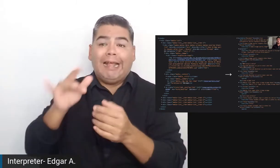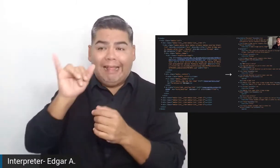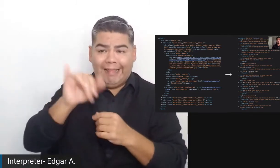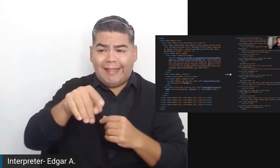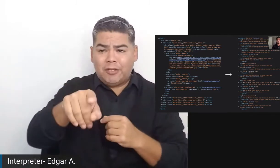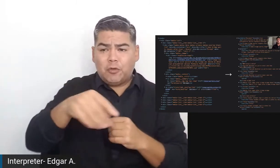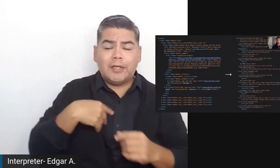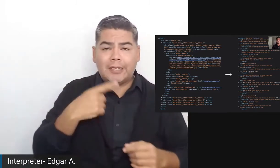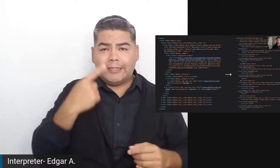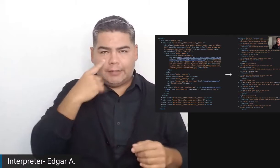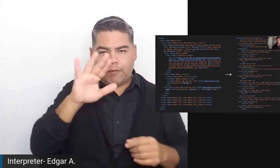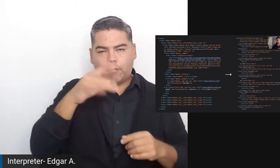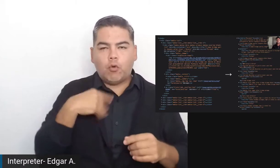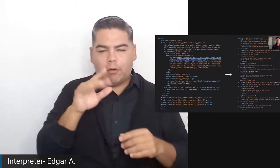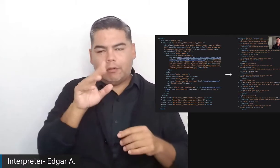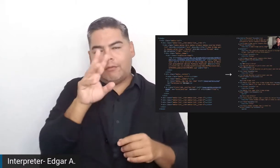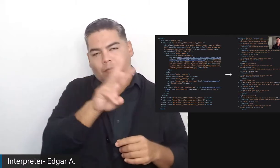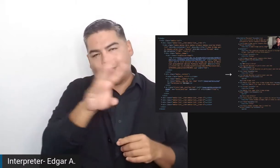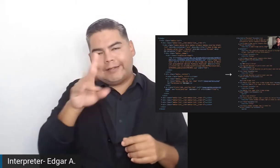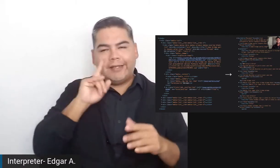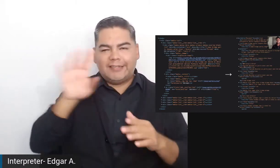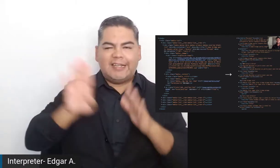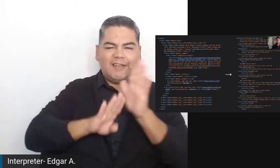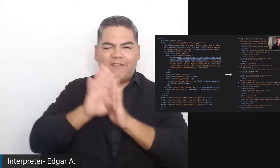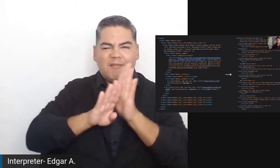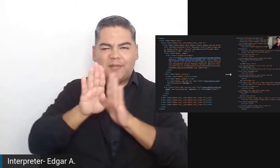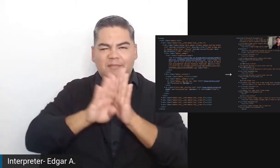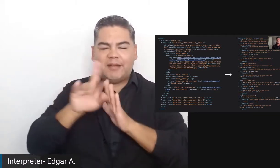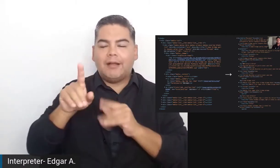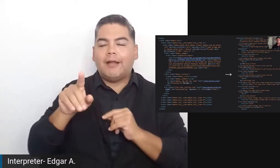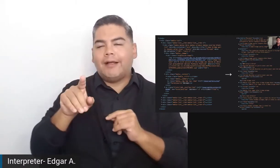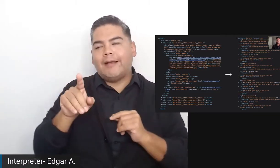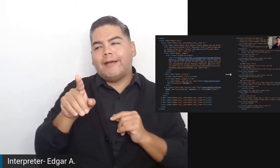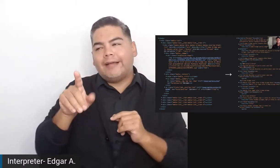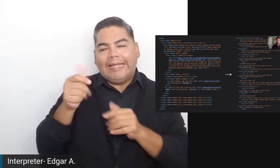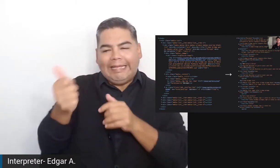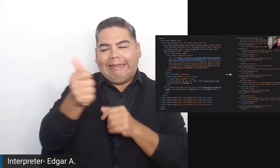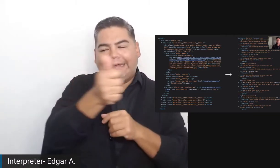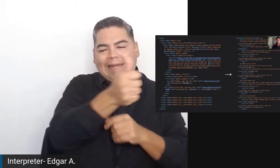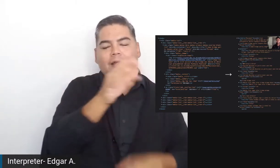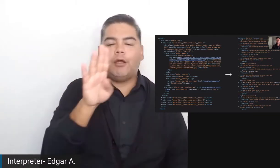from your browser’s developer console. Most of the browsers provide you to look